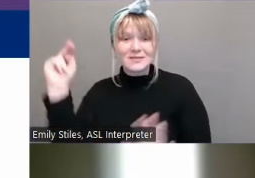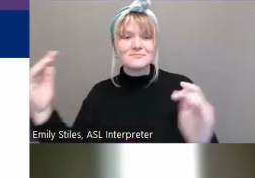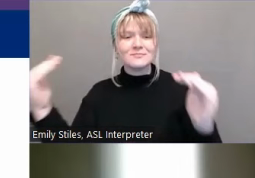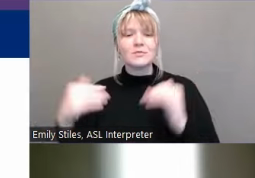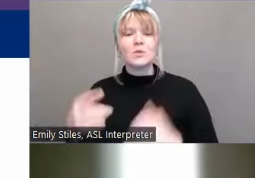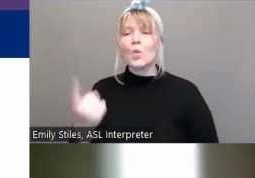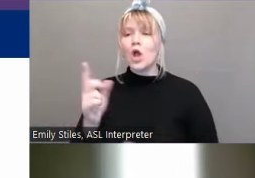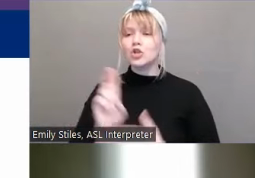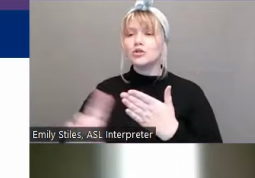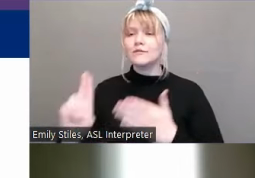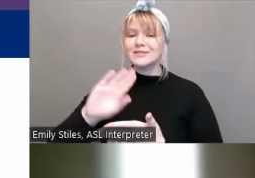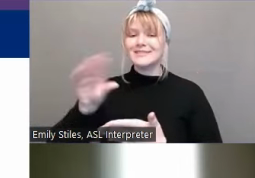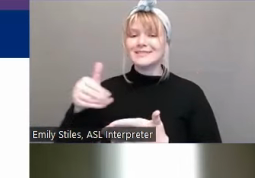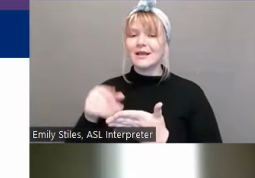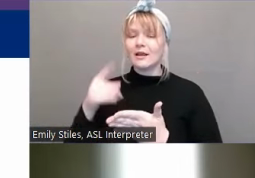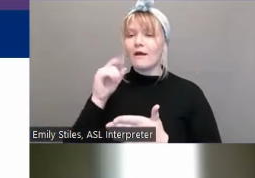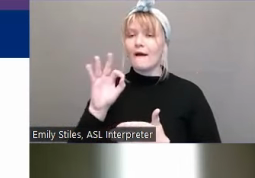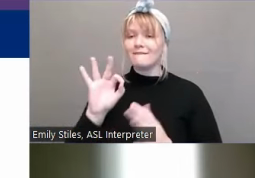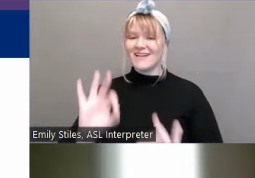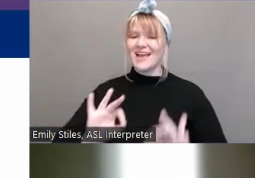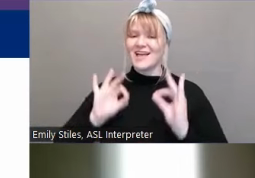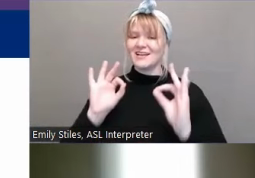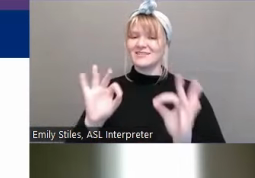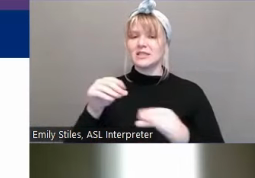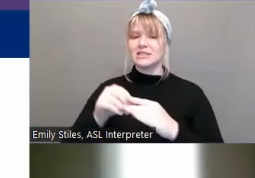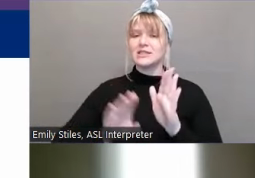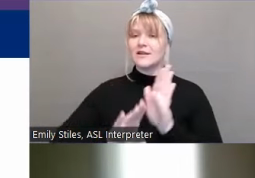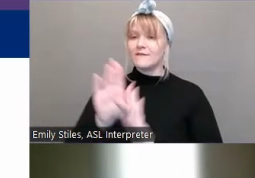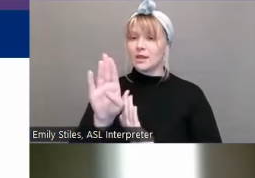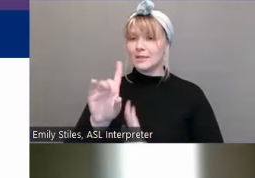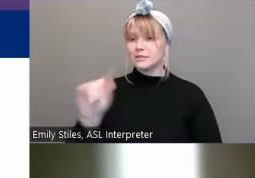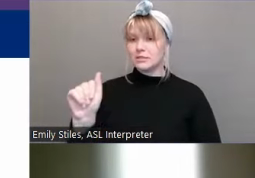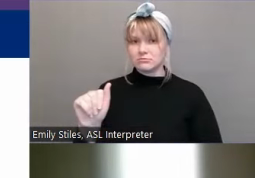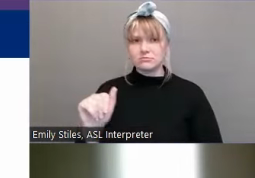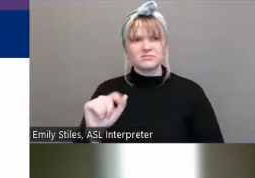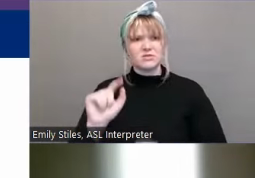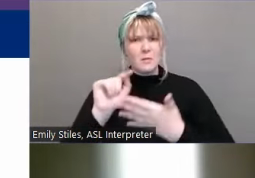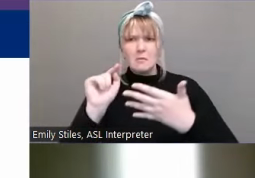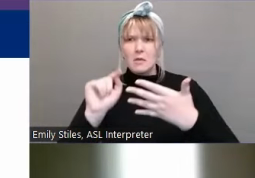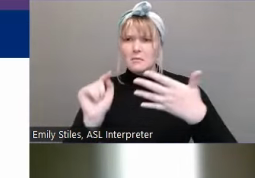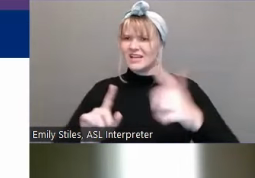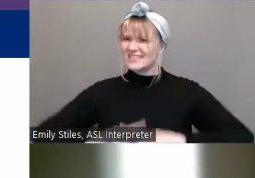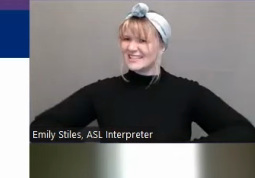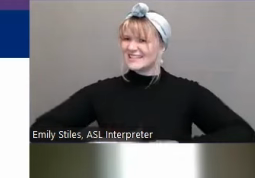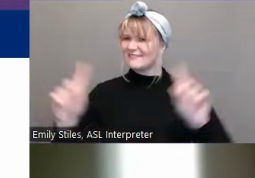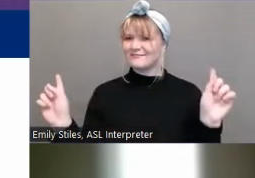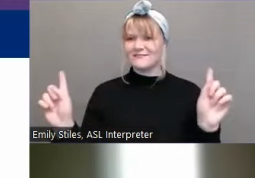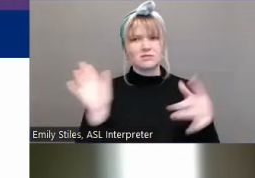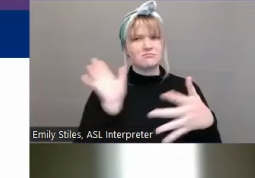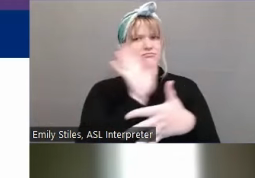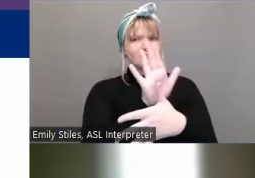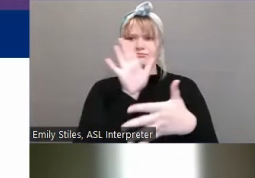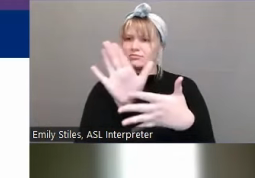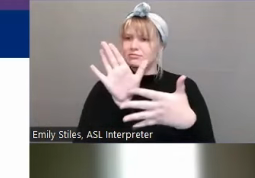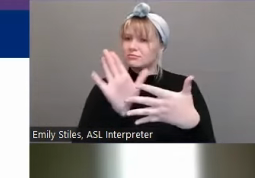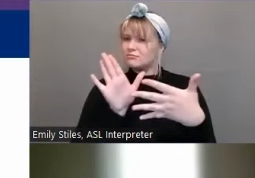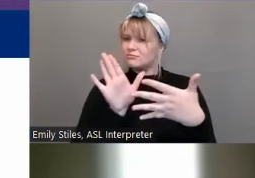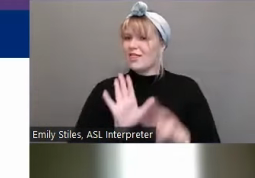All 12 bring amazing flavor to the table and are great at what they do. And they do it all differently based on the feedback in the region.